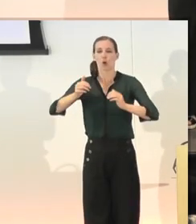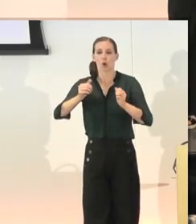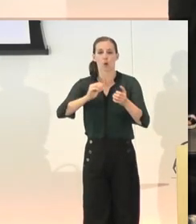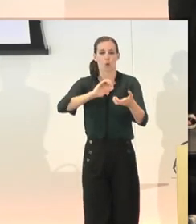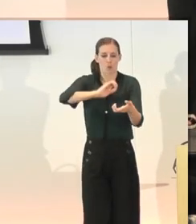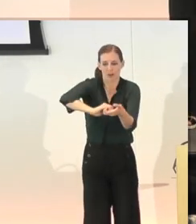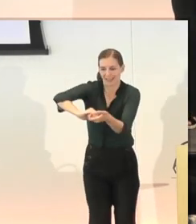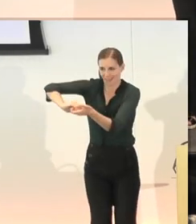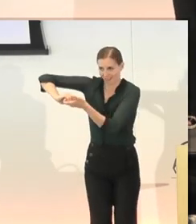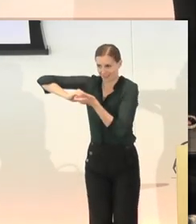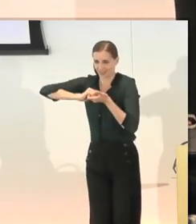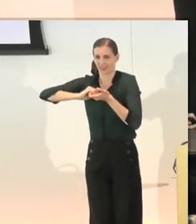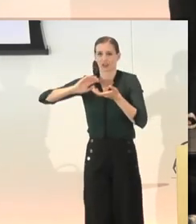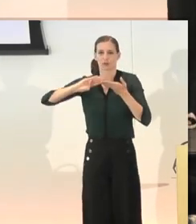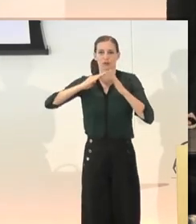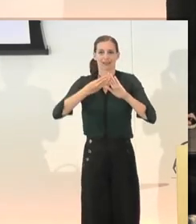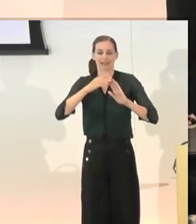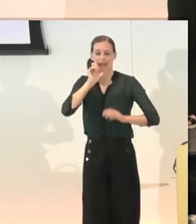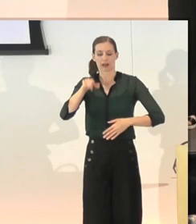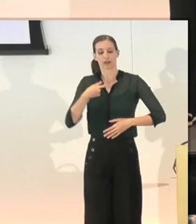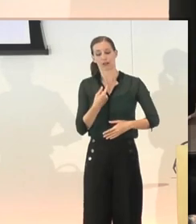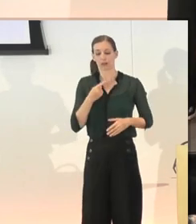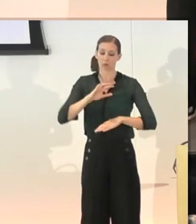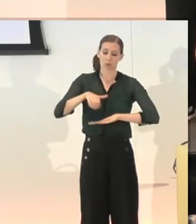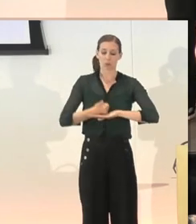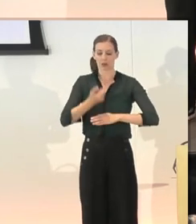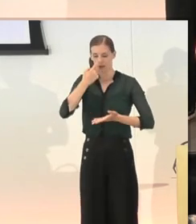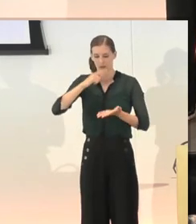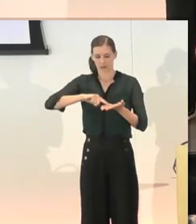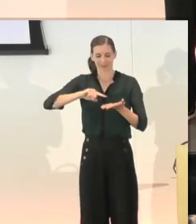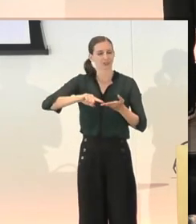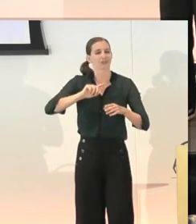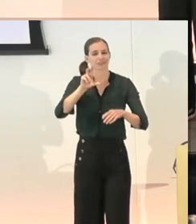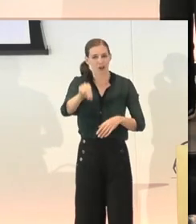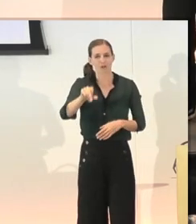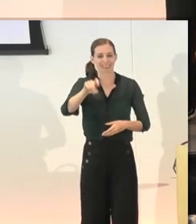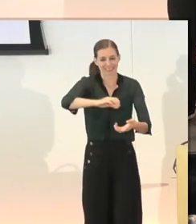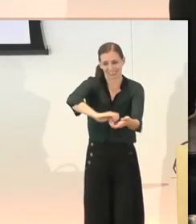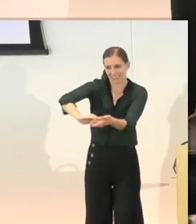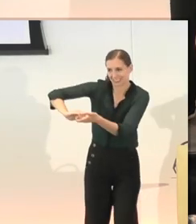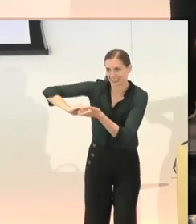were taking meaning from it and applying that meaning to specific questions which is what